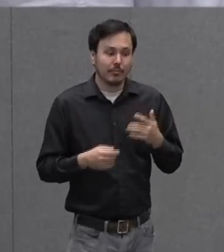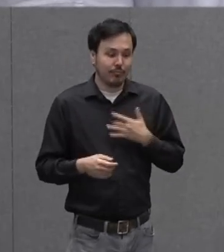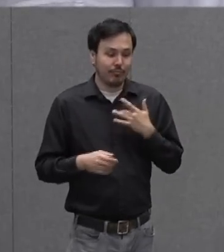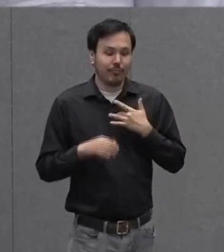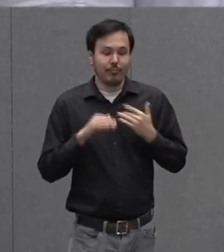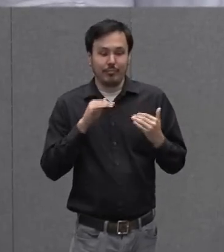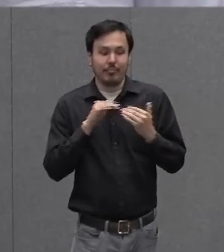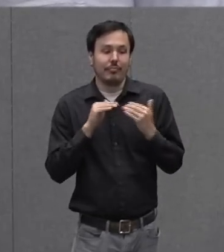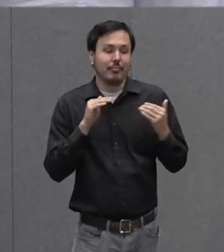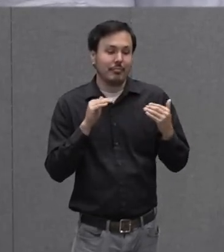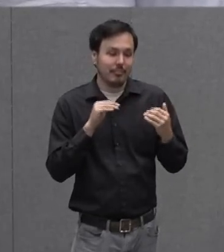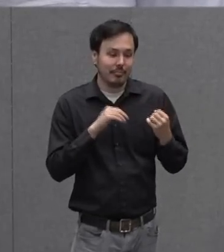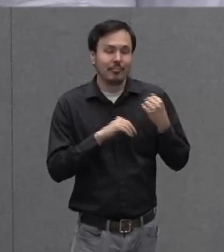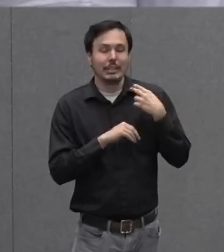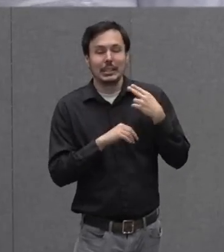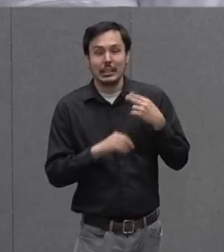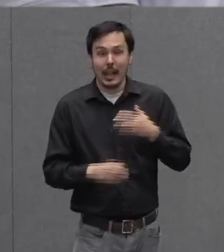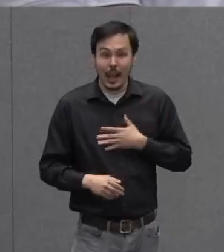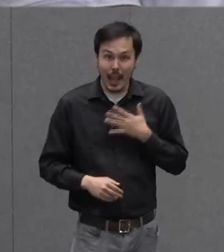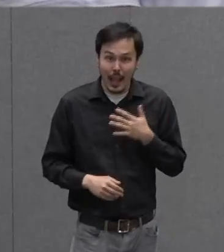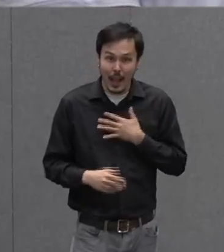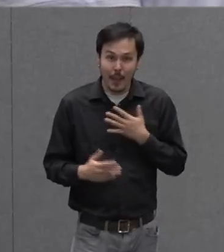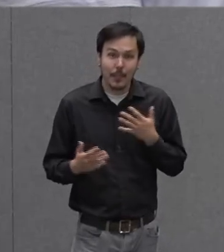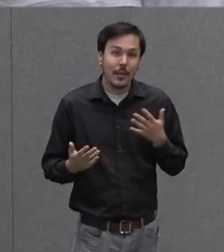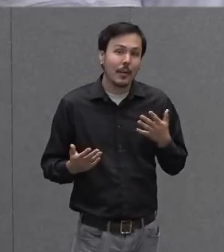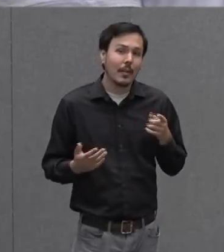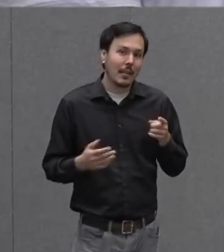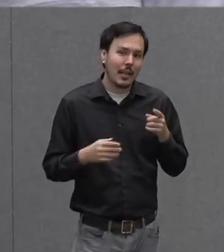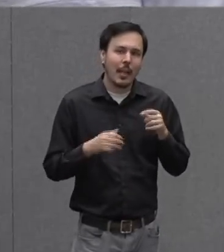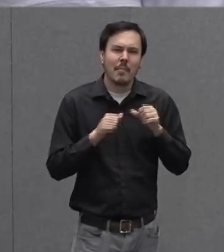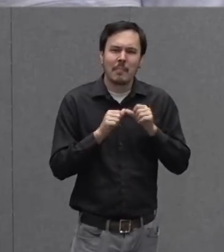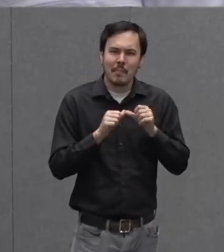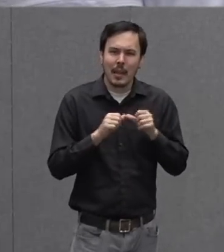They were so happy in fact that they began to battle again.